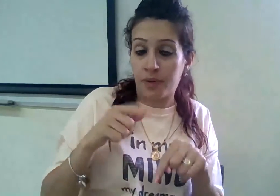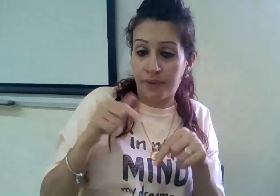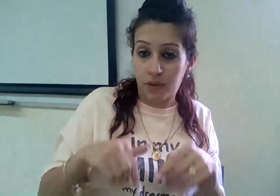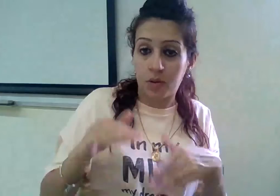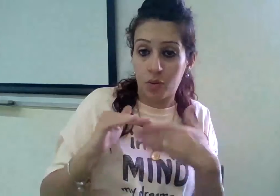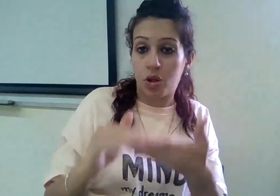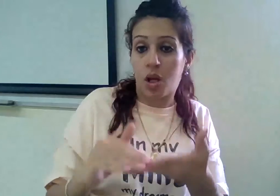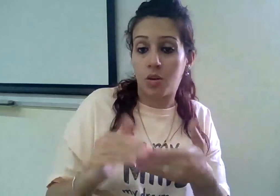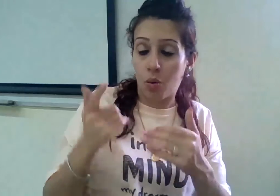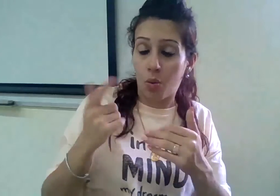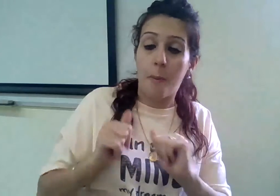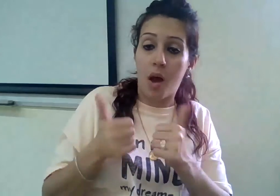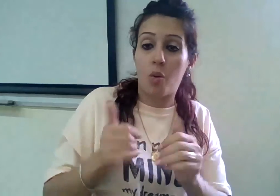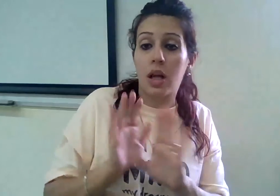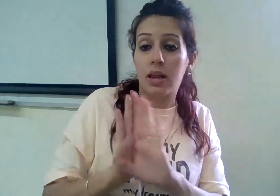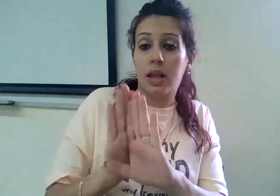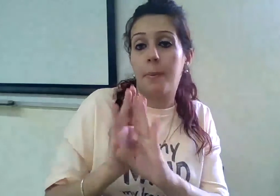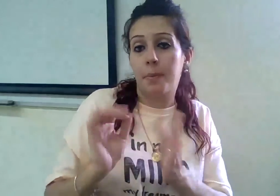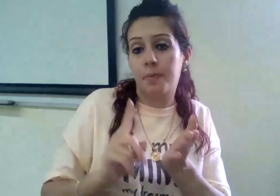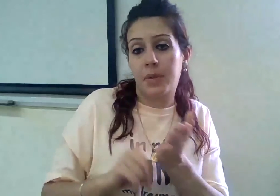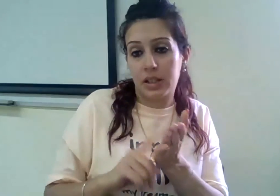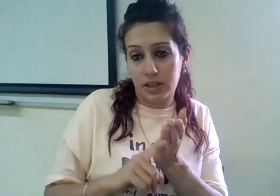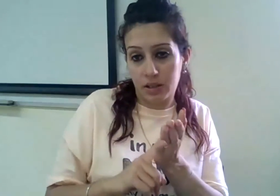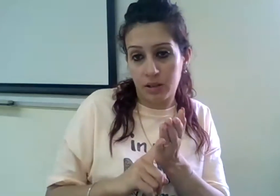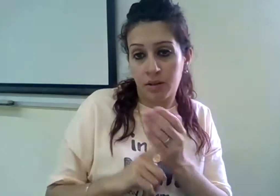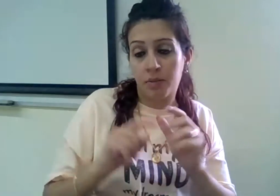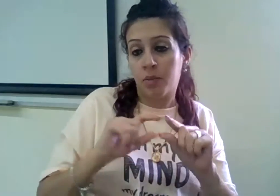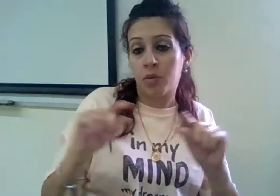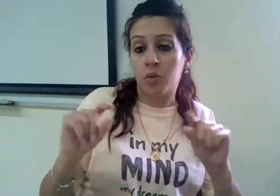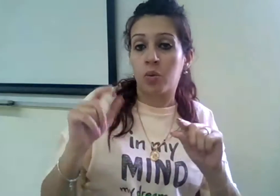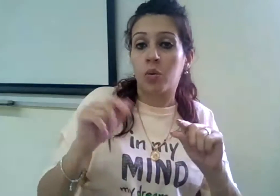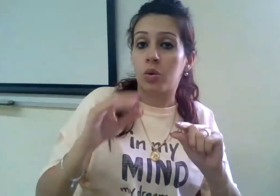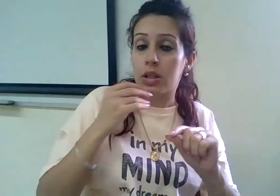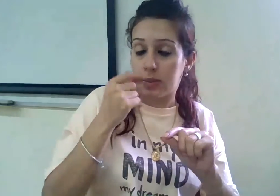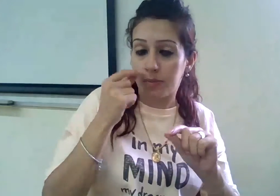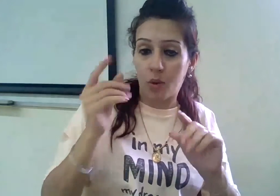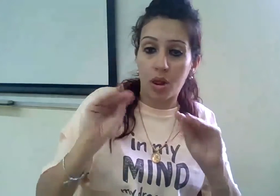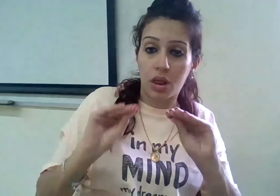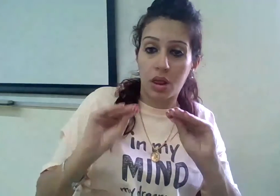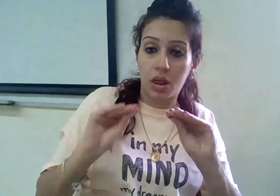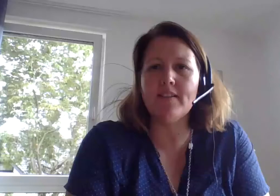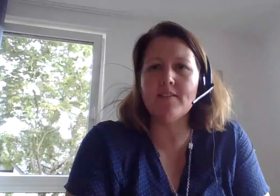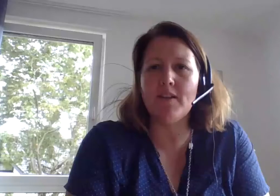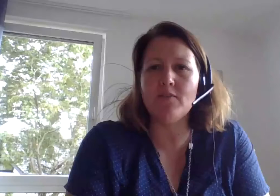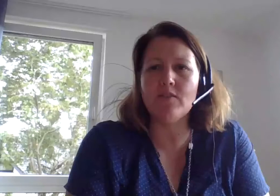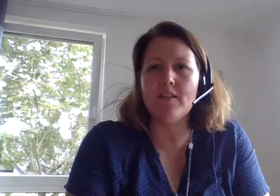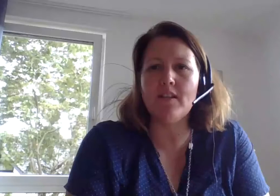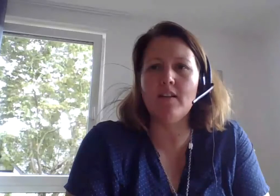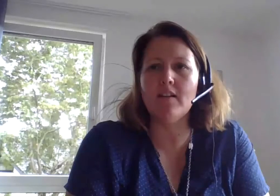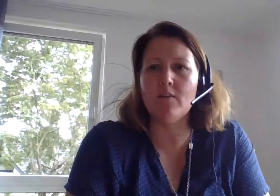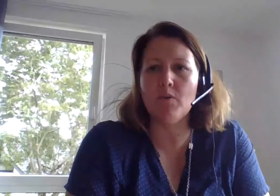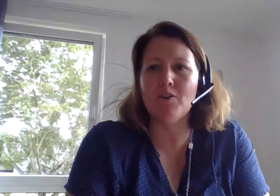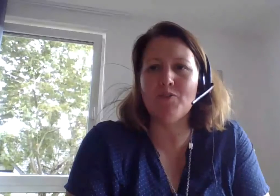Thank you, Eszter, for this answer, and thank you also for the one comment, and it's great to see the work